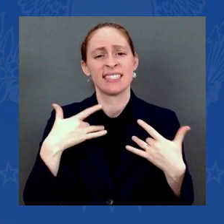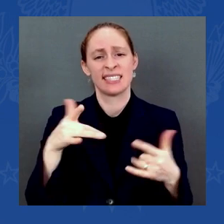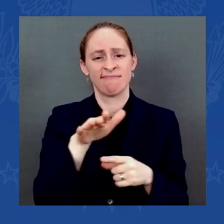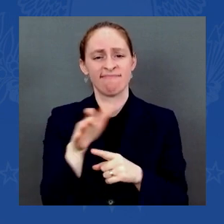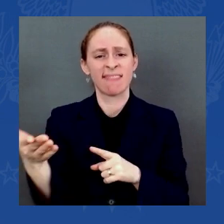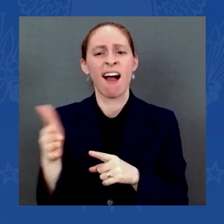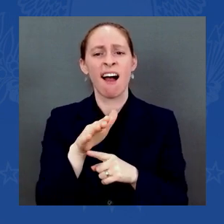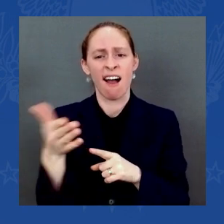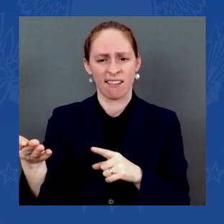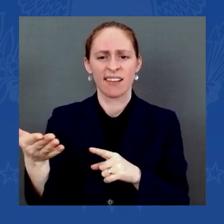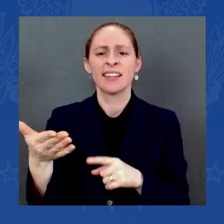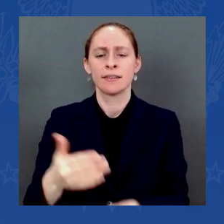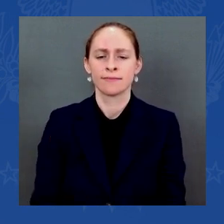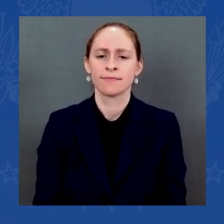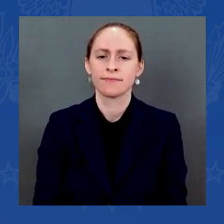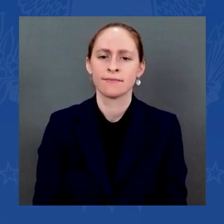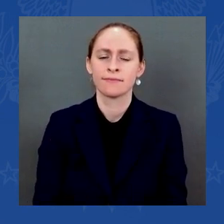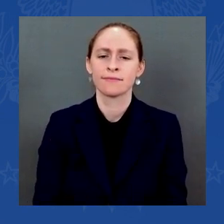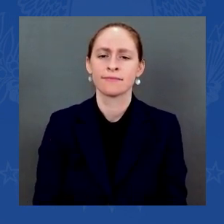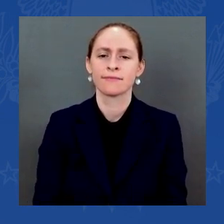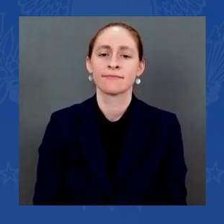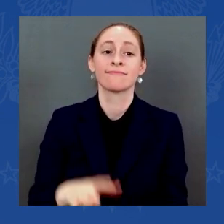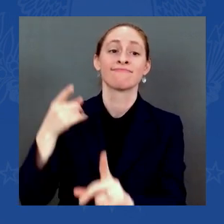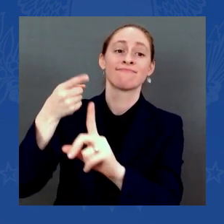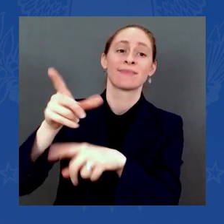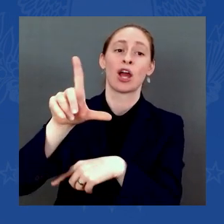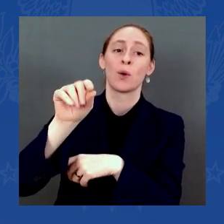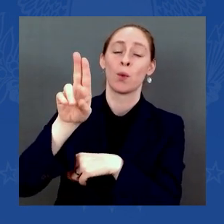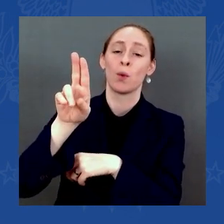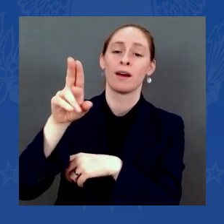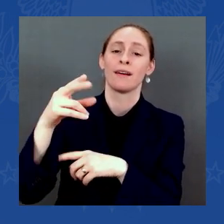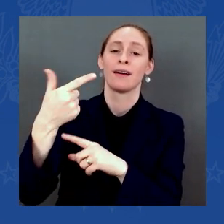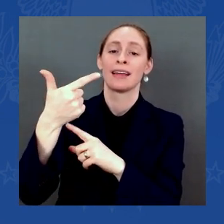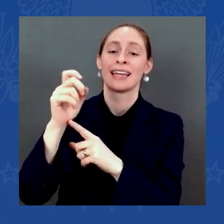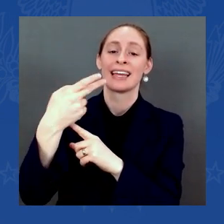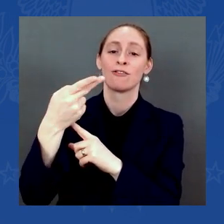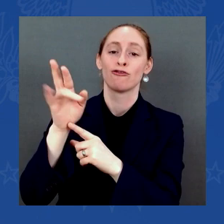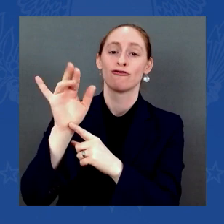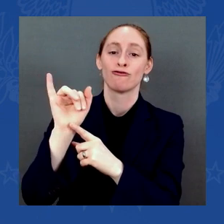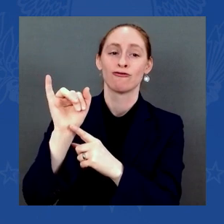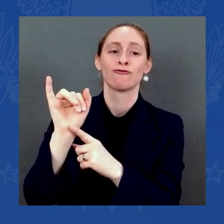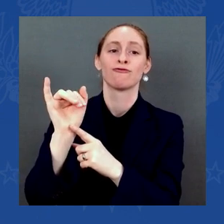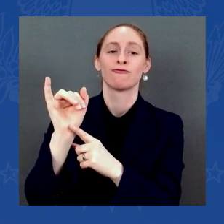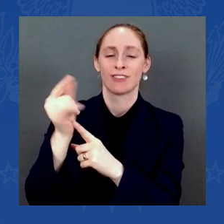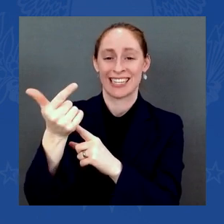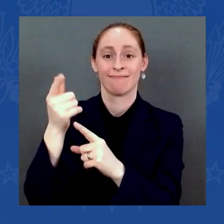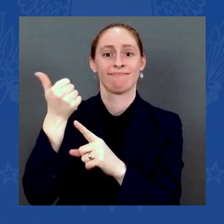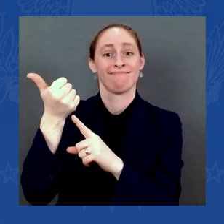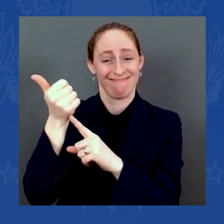because of the disease, no cure has been found. Treatments are still limited,